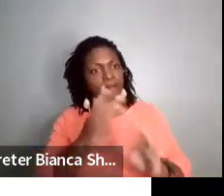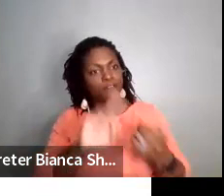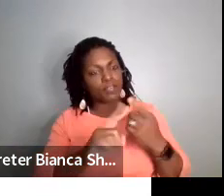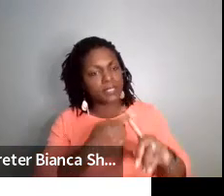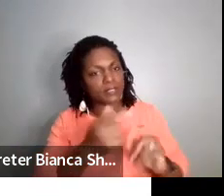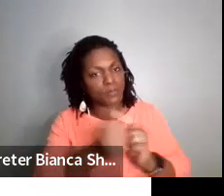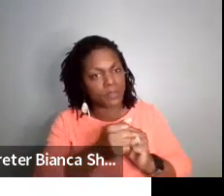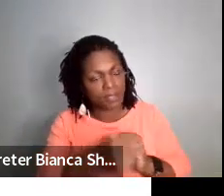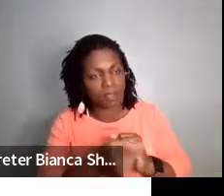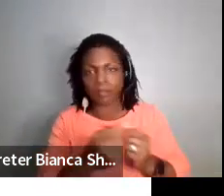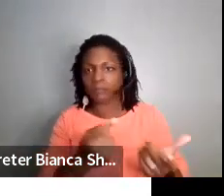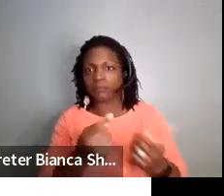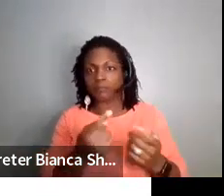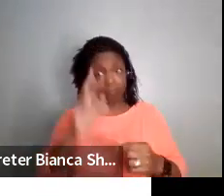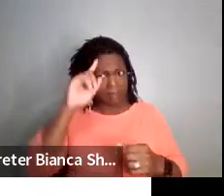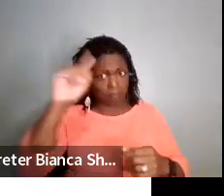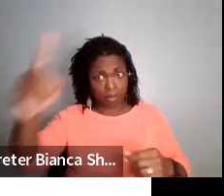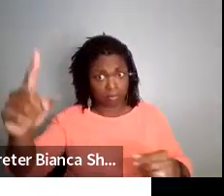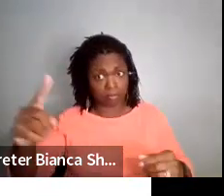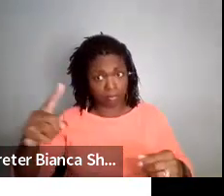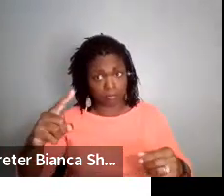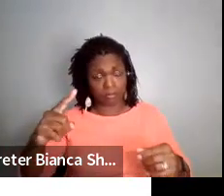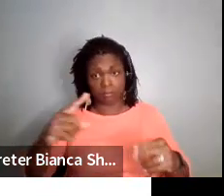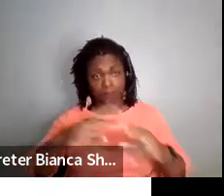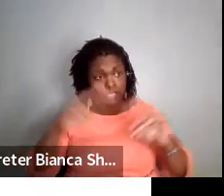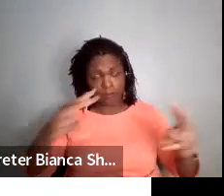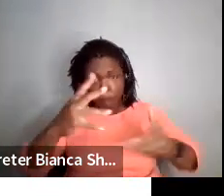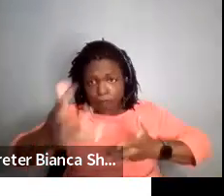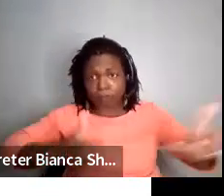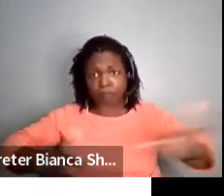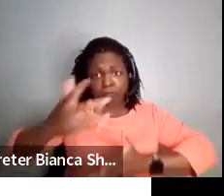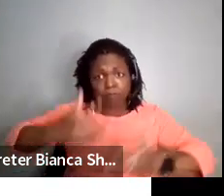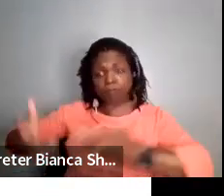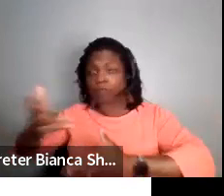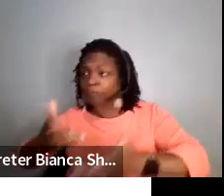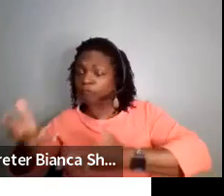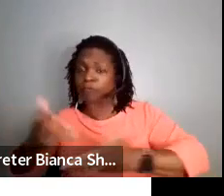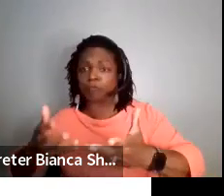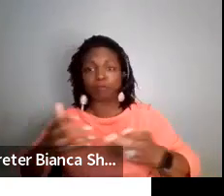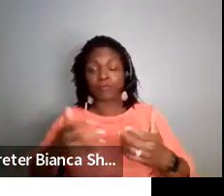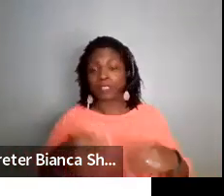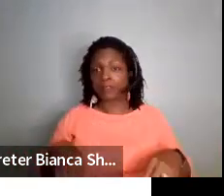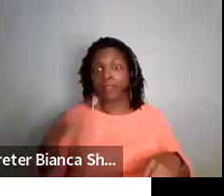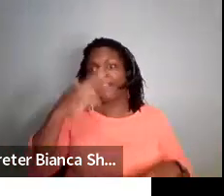I. She was extremely intelligent, very engaging, with a terrific sense of humor, and all that.